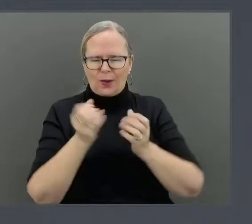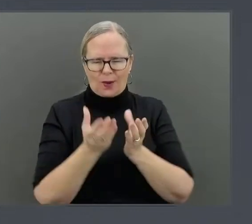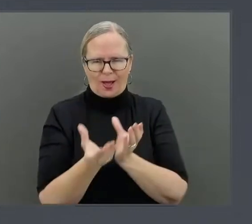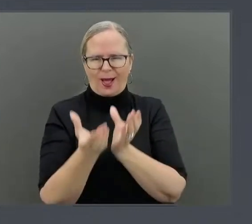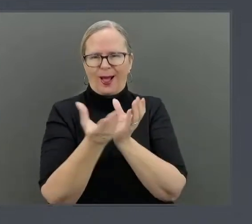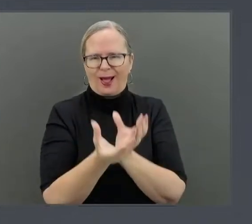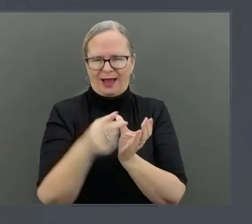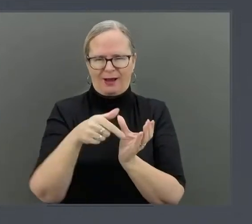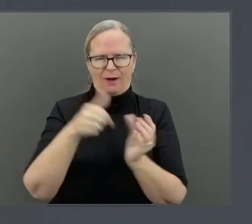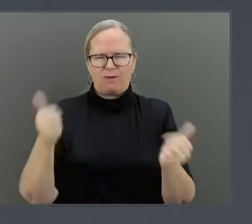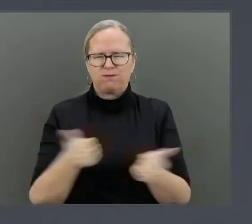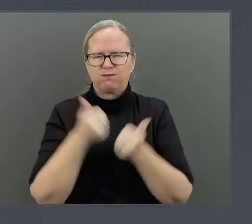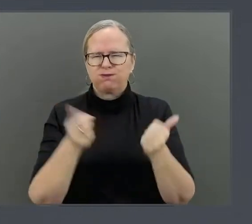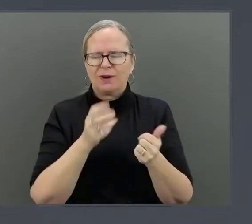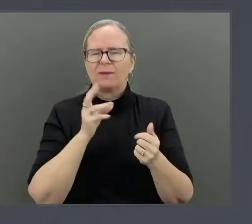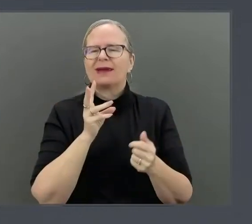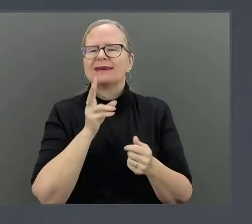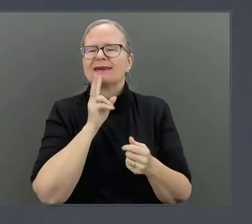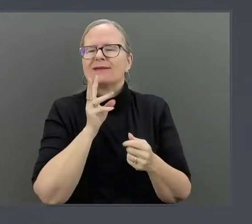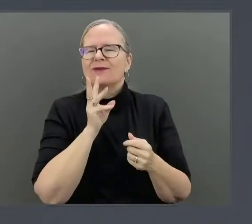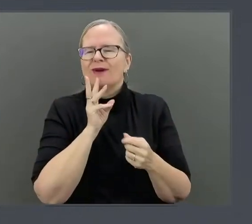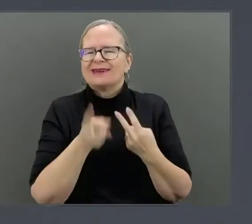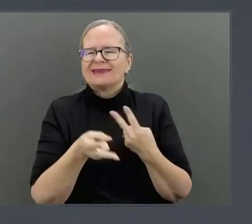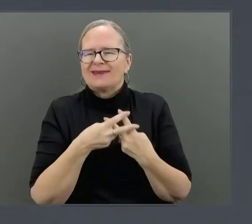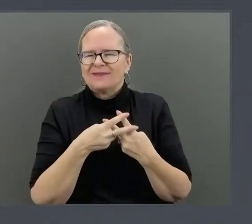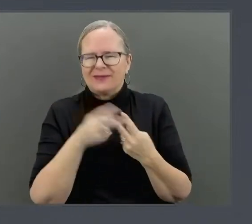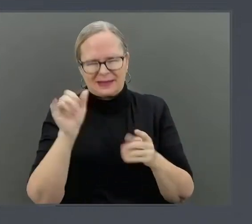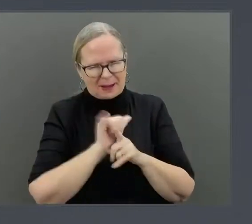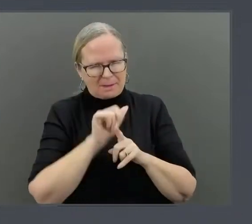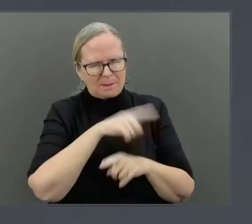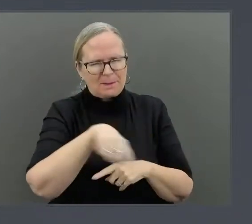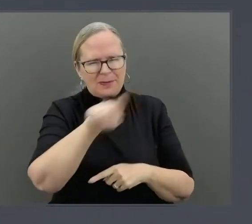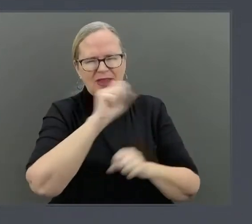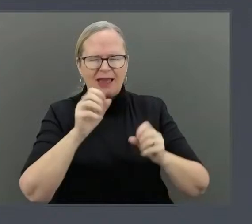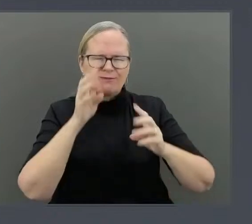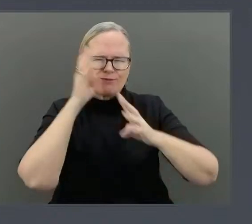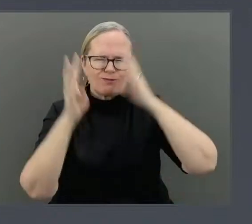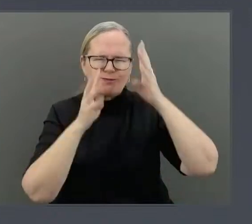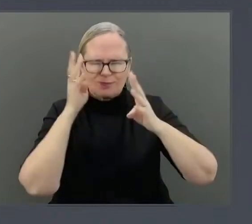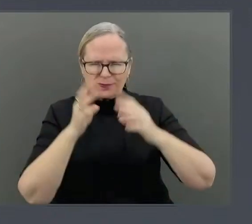through emergencies we've also worked out a way to get the construction in industry access to